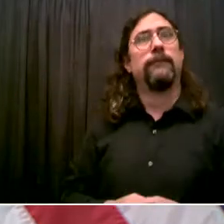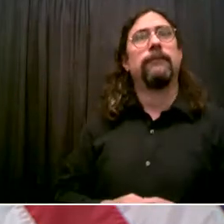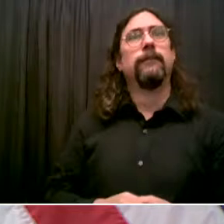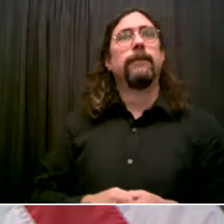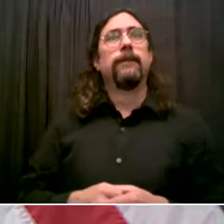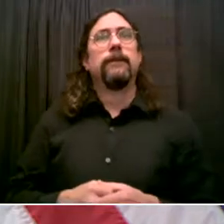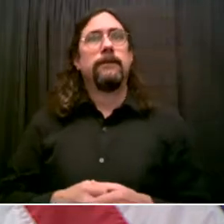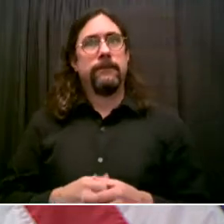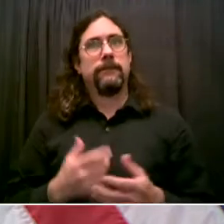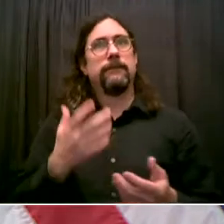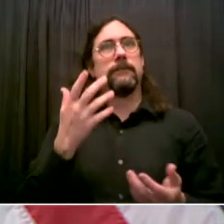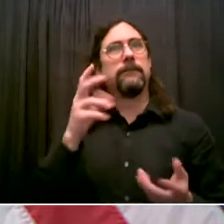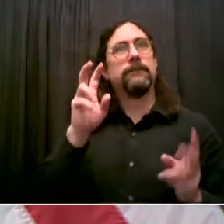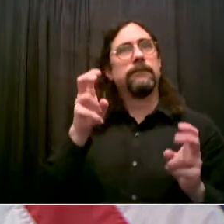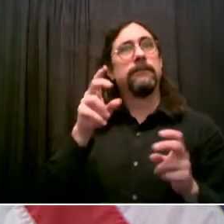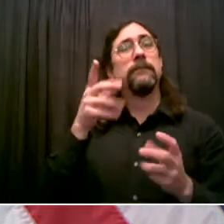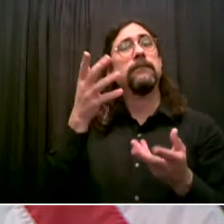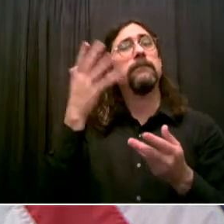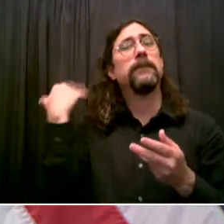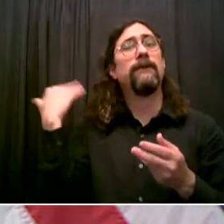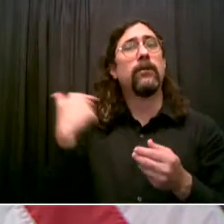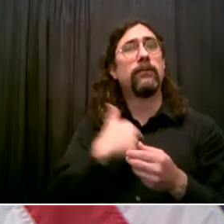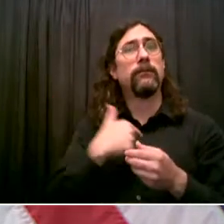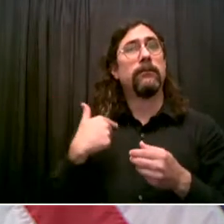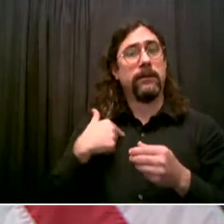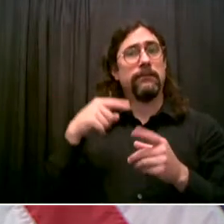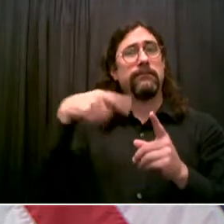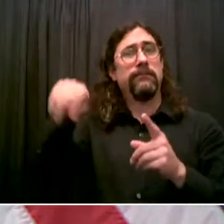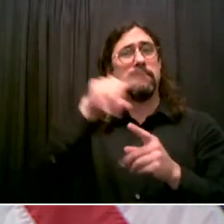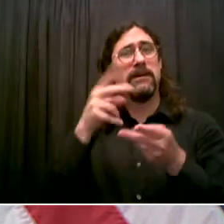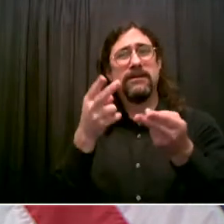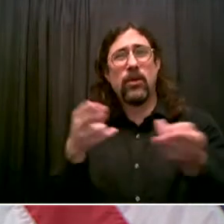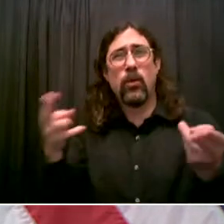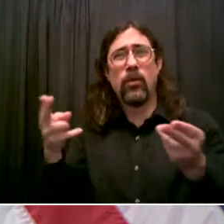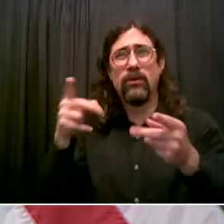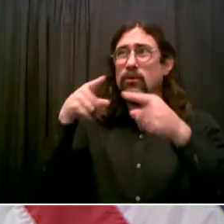THE MAYOR SAID, WE ADDED 1300